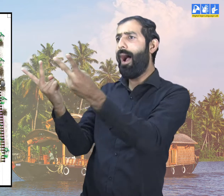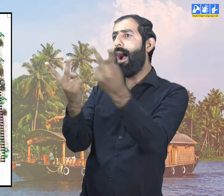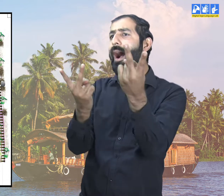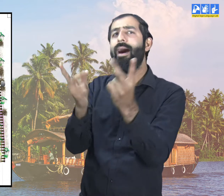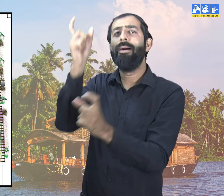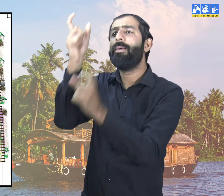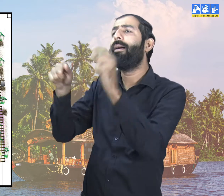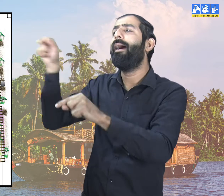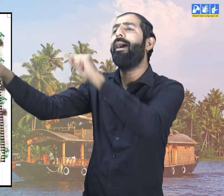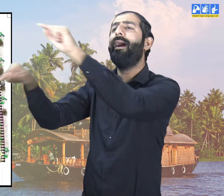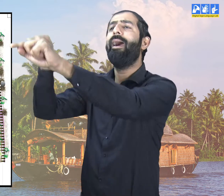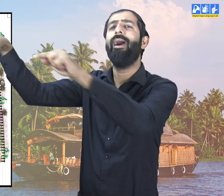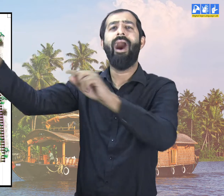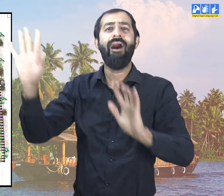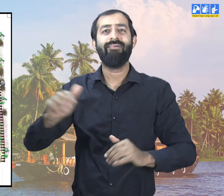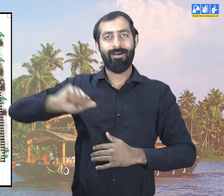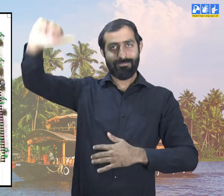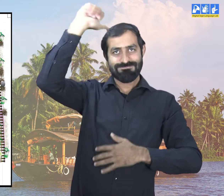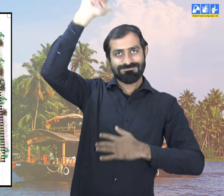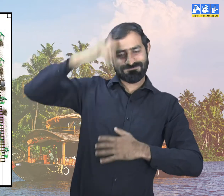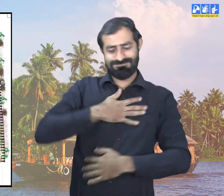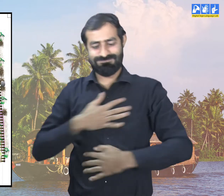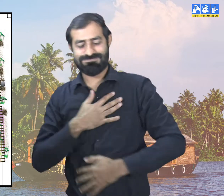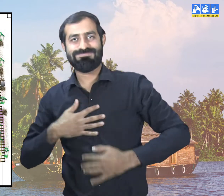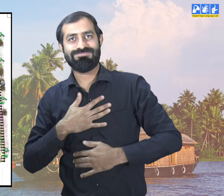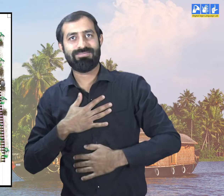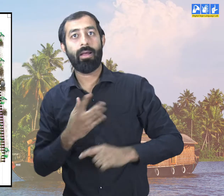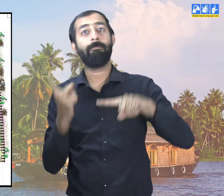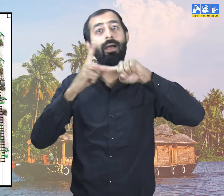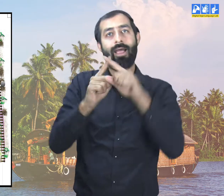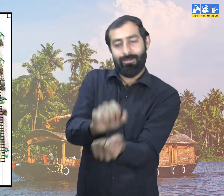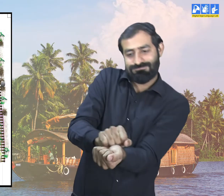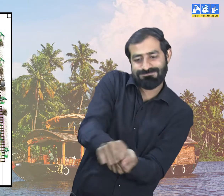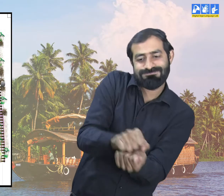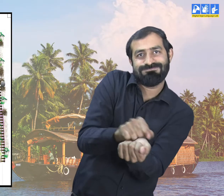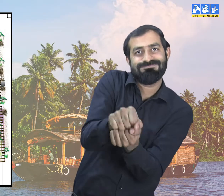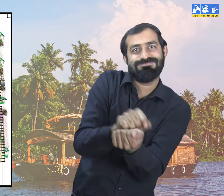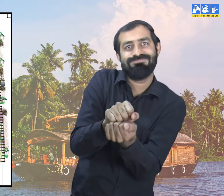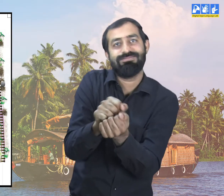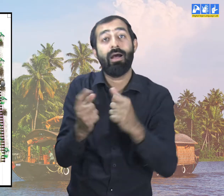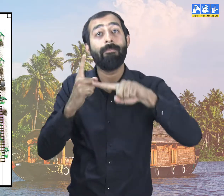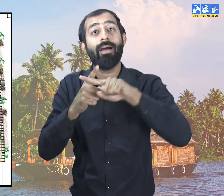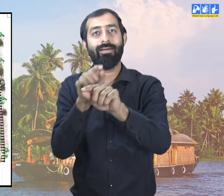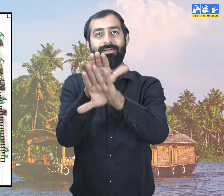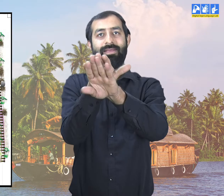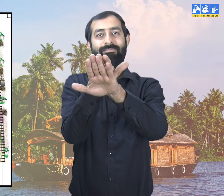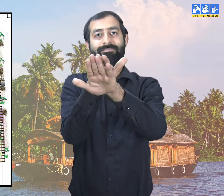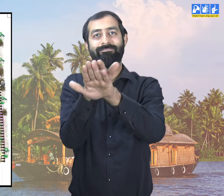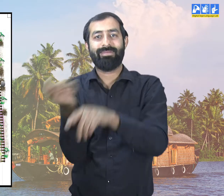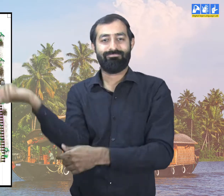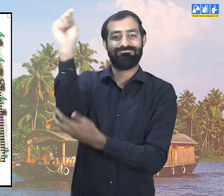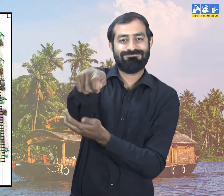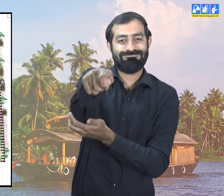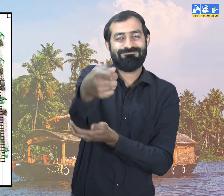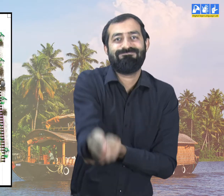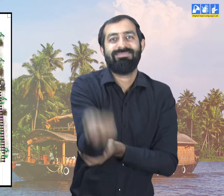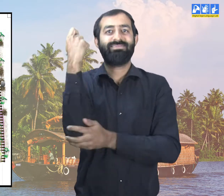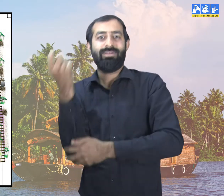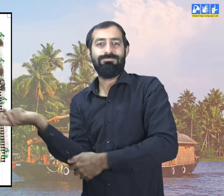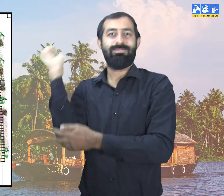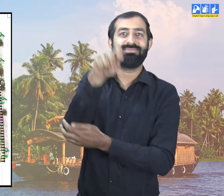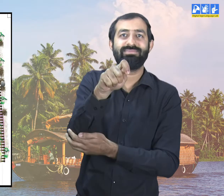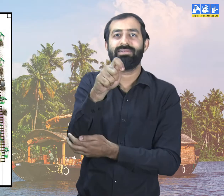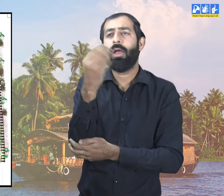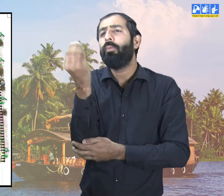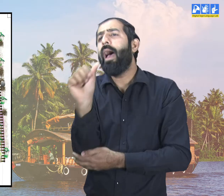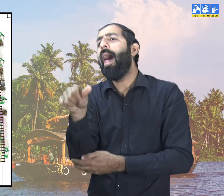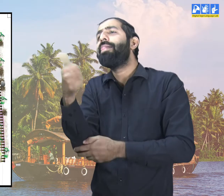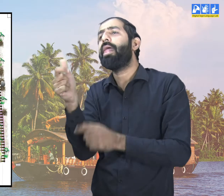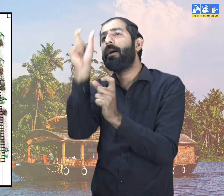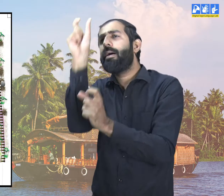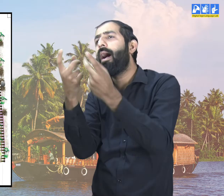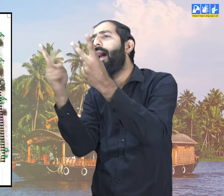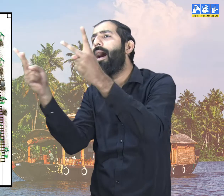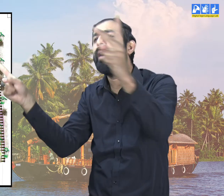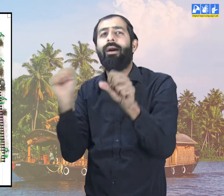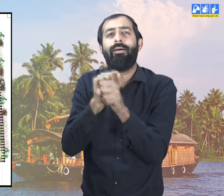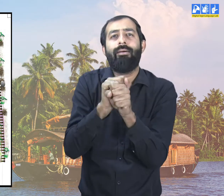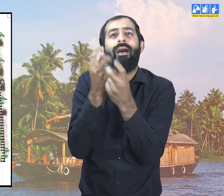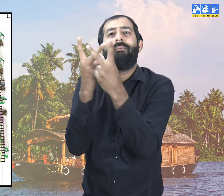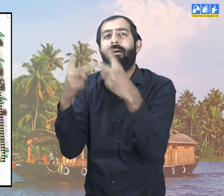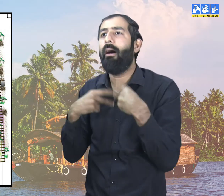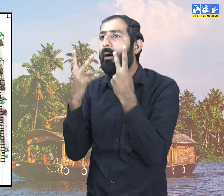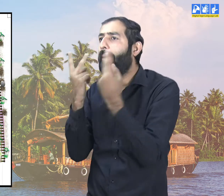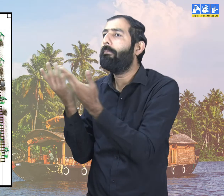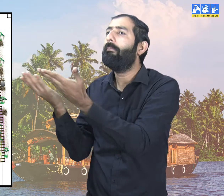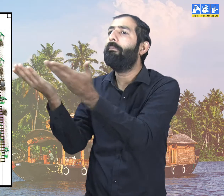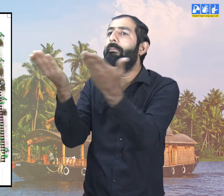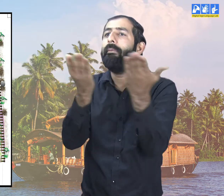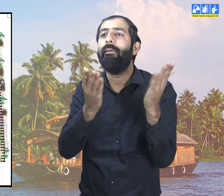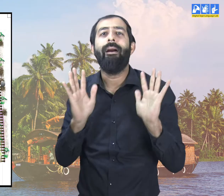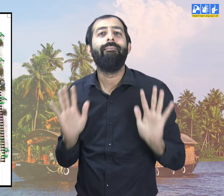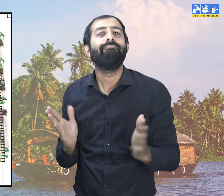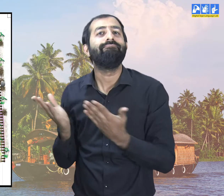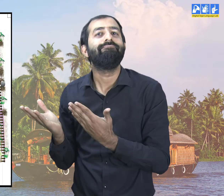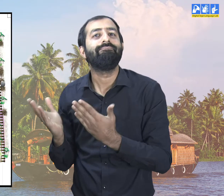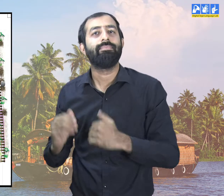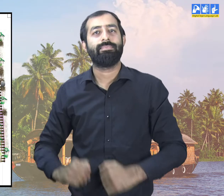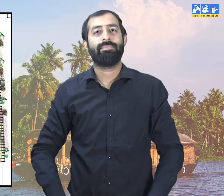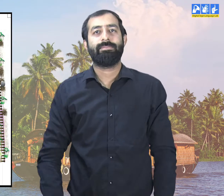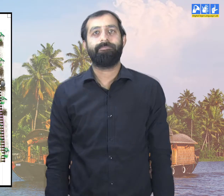As we moved swiftly I could see people fishing, washing, bathing and working along the banks.